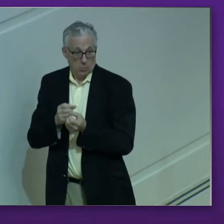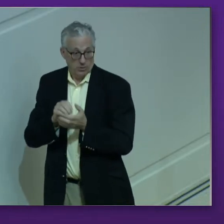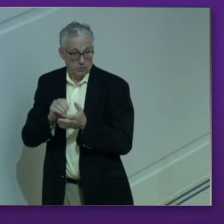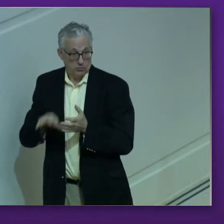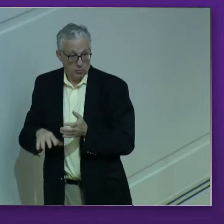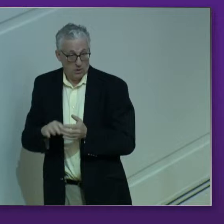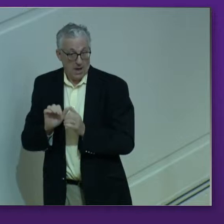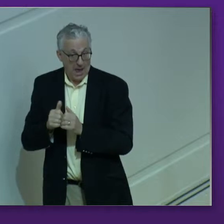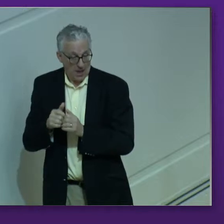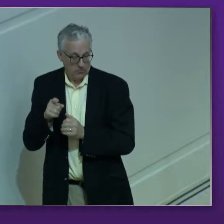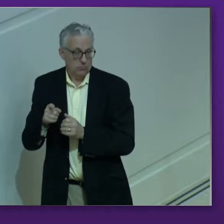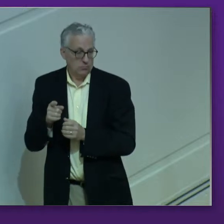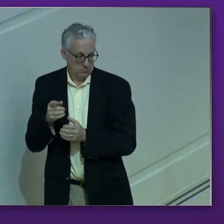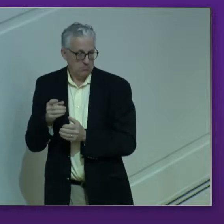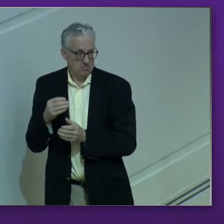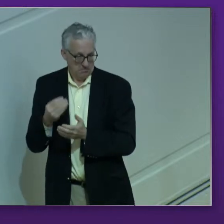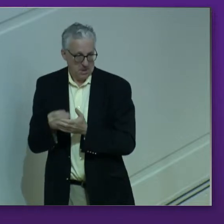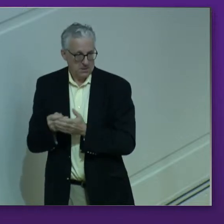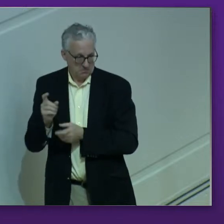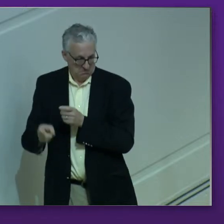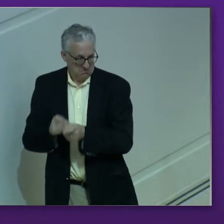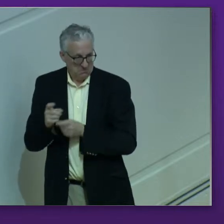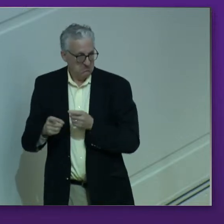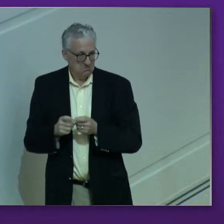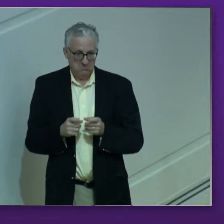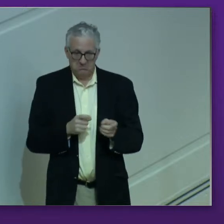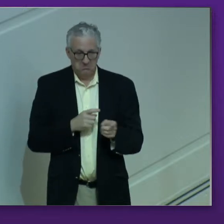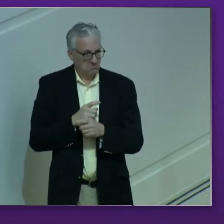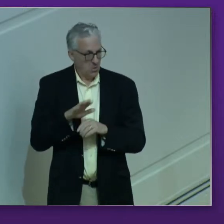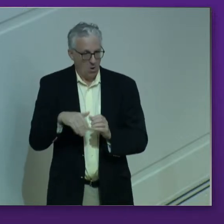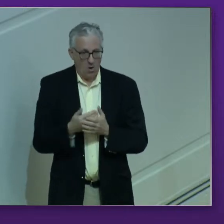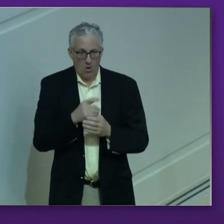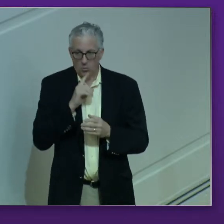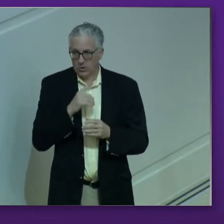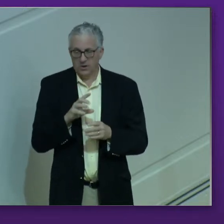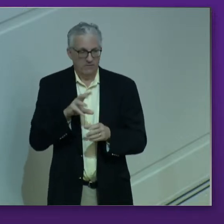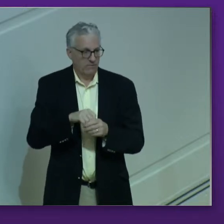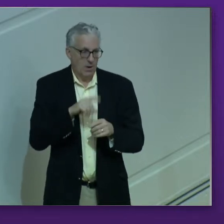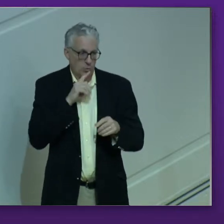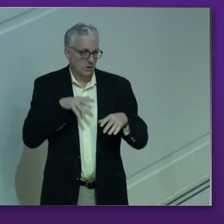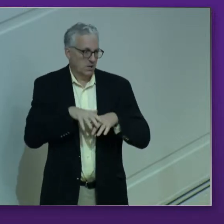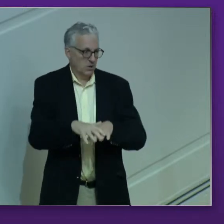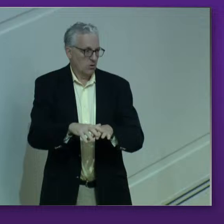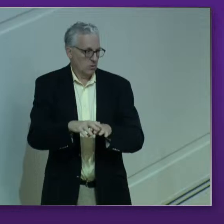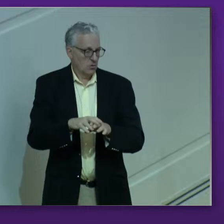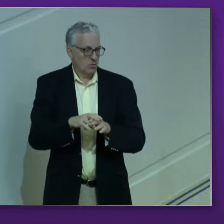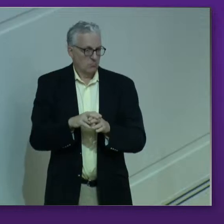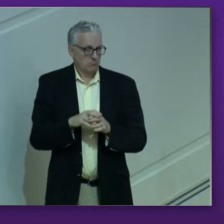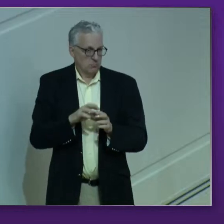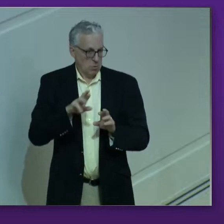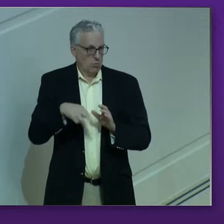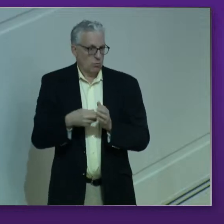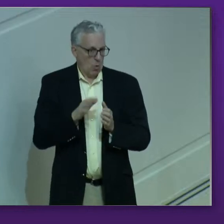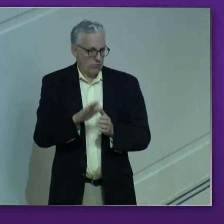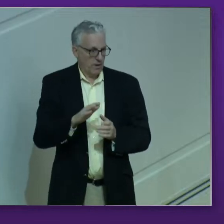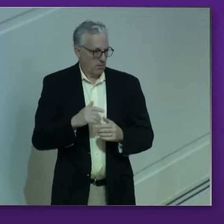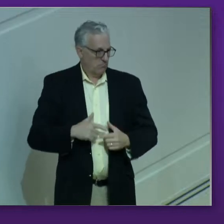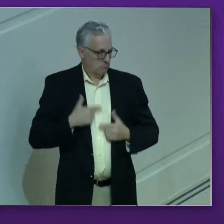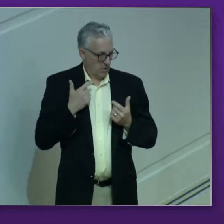TIME TALENT AND TREASURE OF EVERYONE IN THIS ROOM. WHETHER YOU ARE WORKING DIRECTLY WITH STUDENTS BEHIND